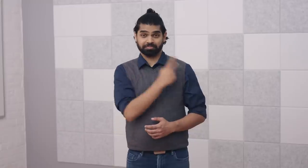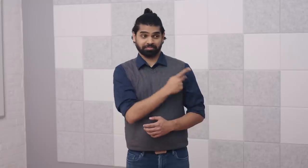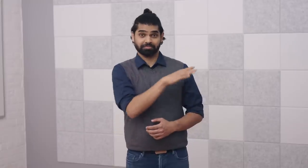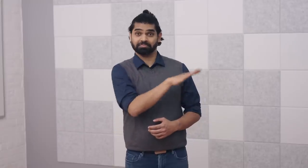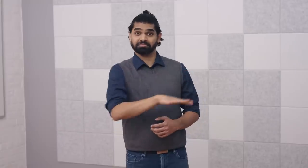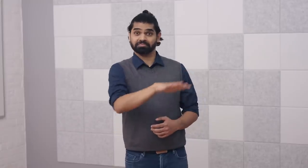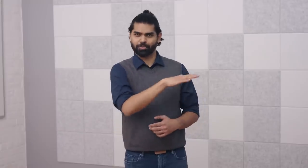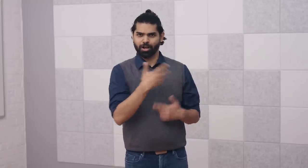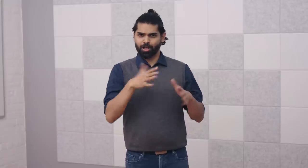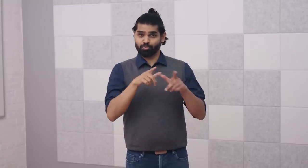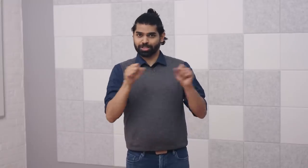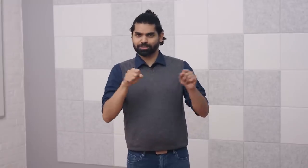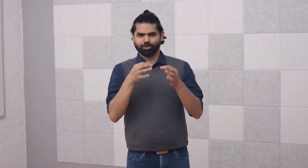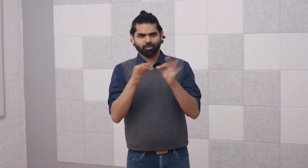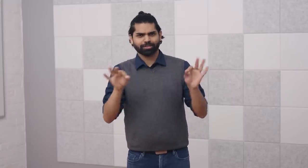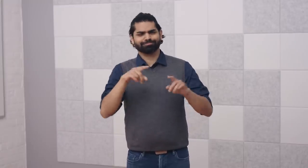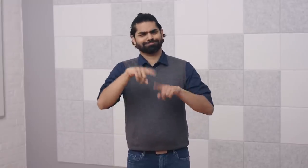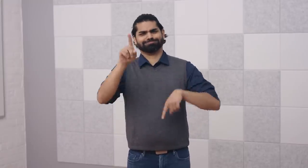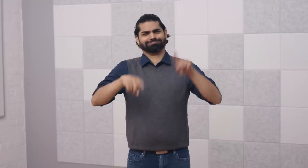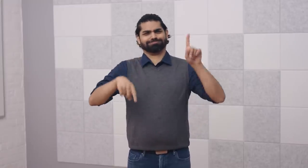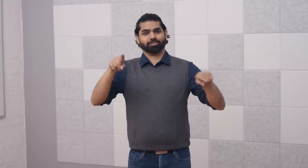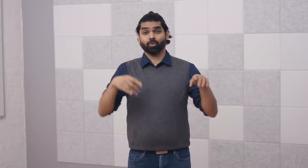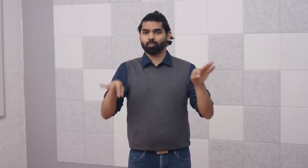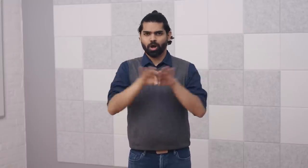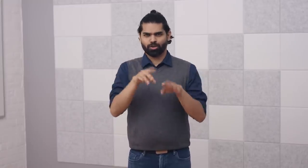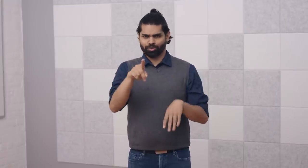Deaf patients are linguistically diverse.